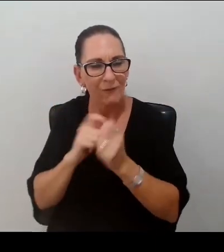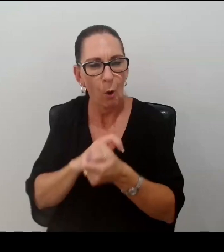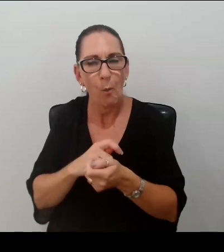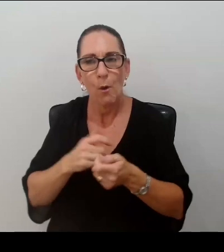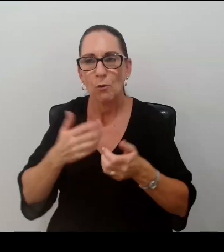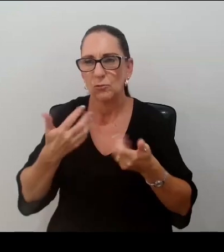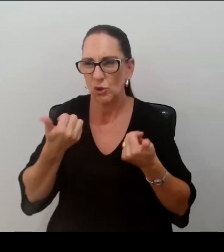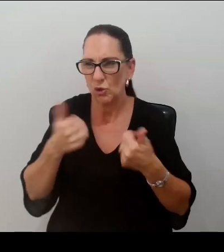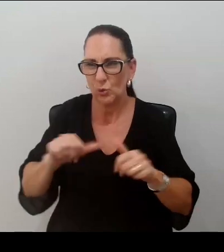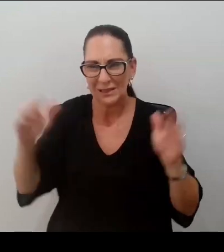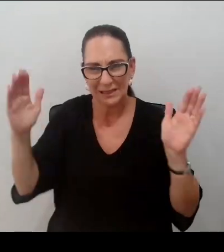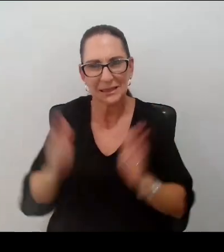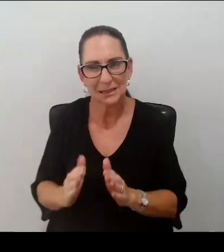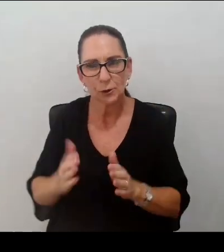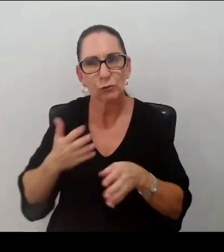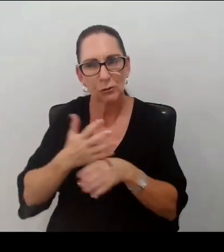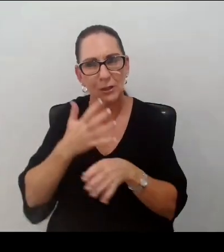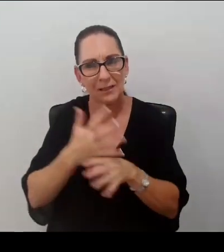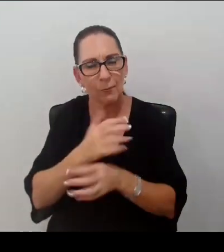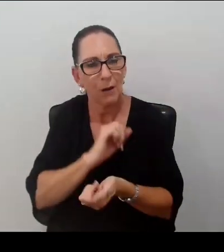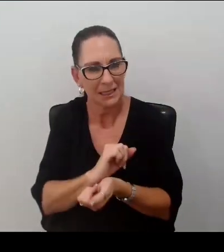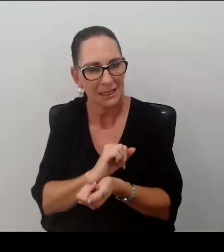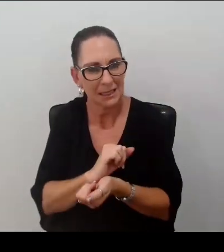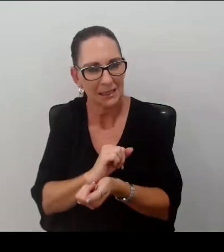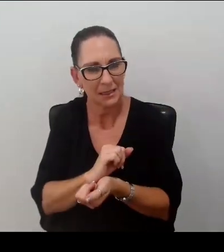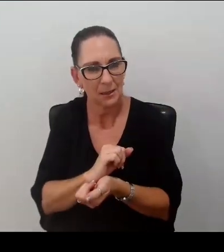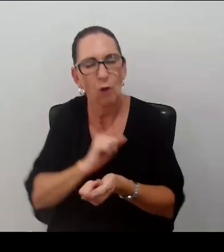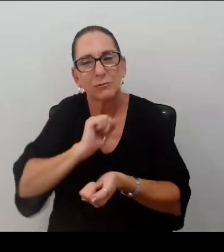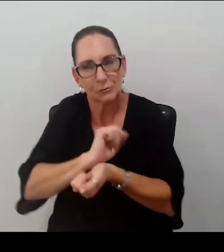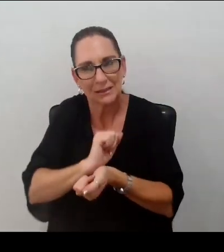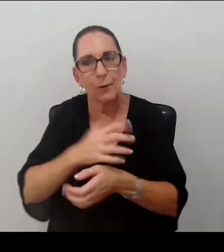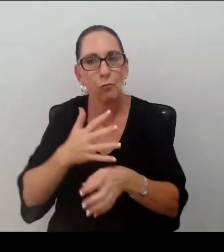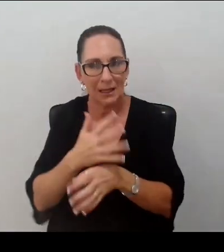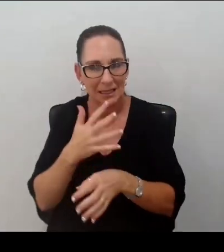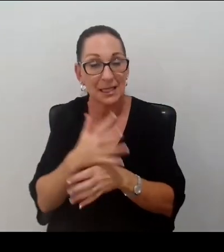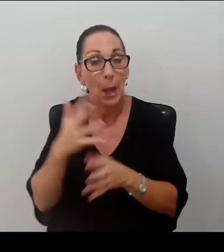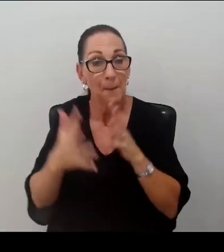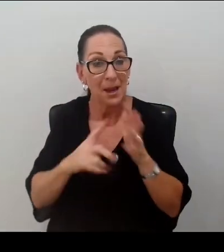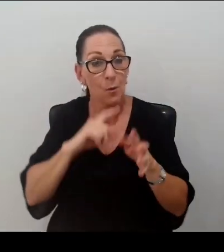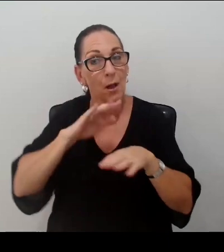the NDIS. A joint action plan will initially implement national action,